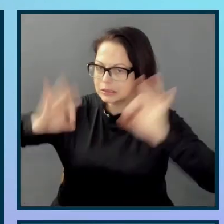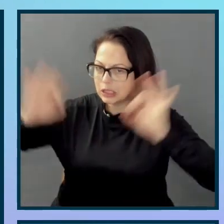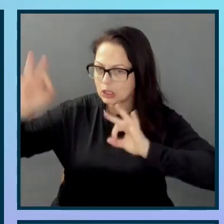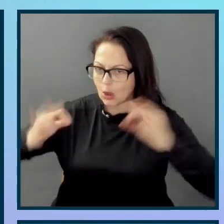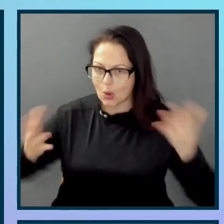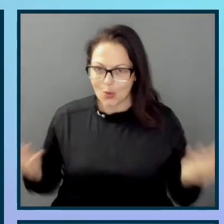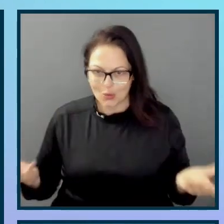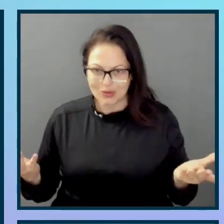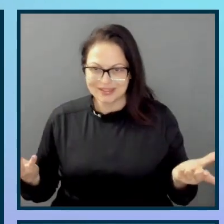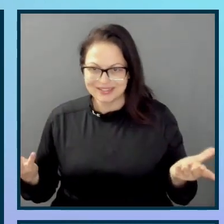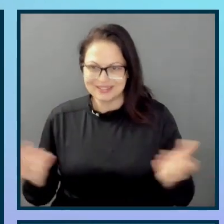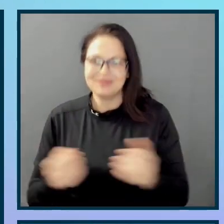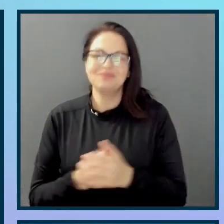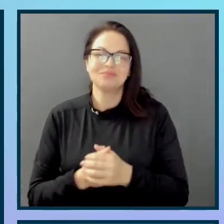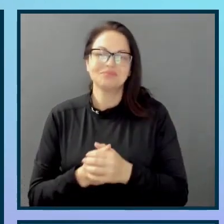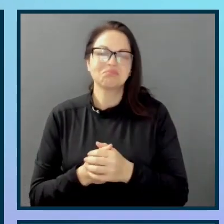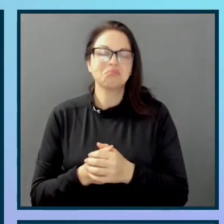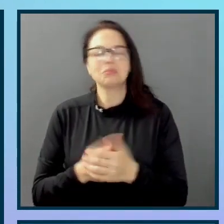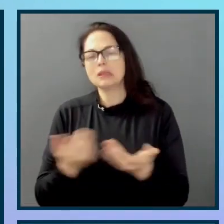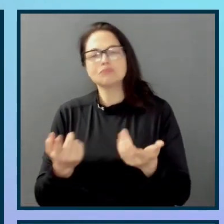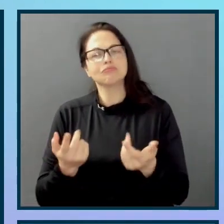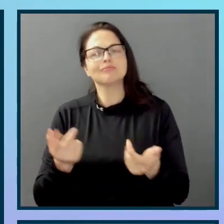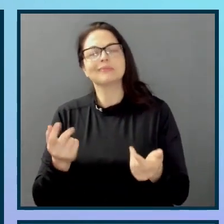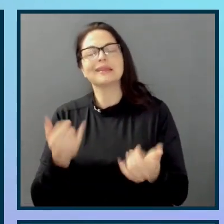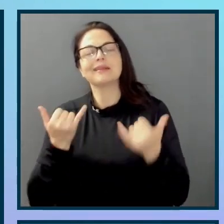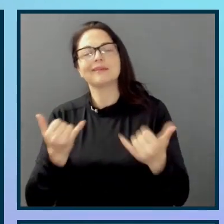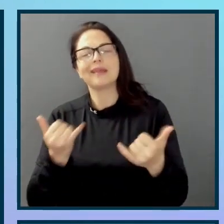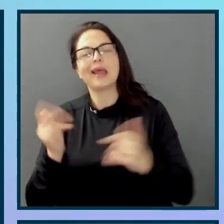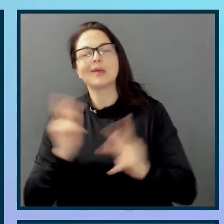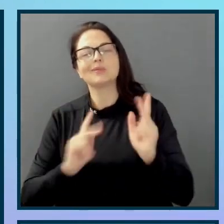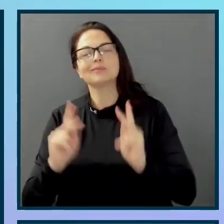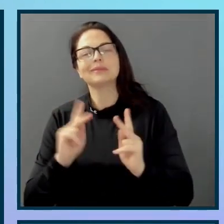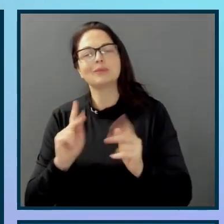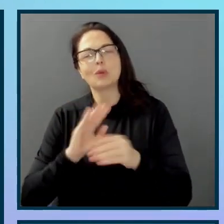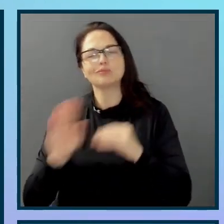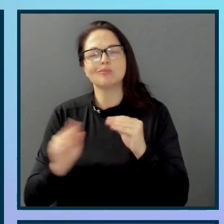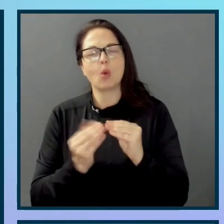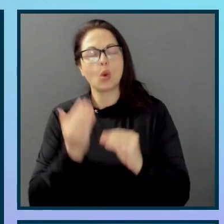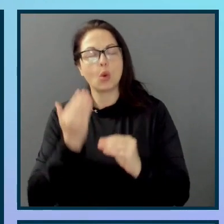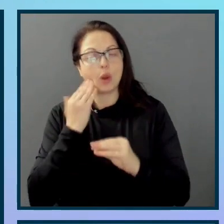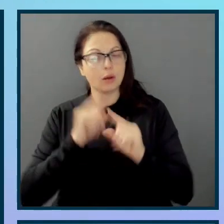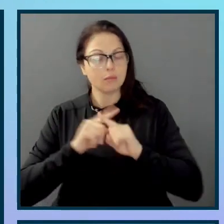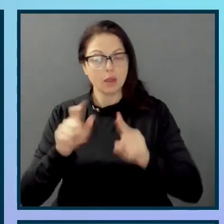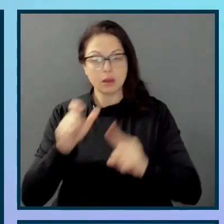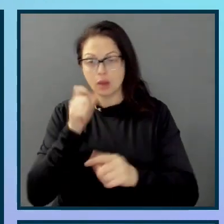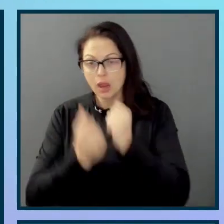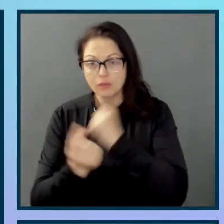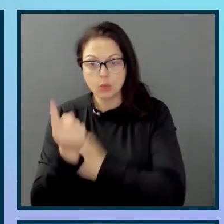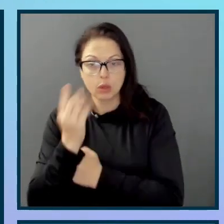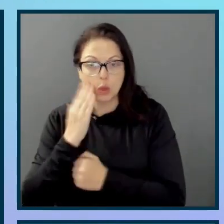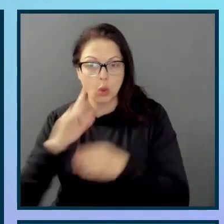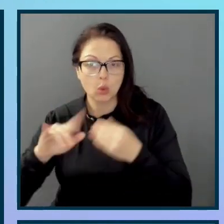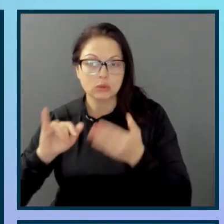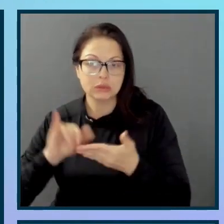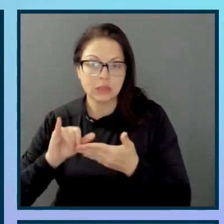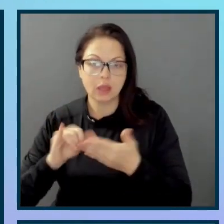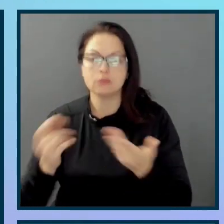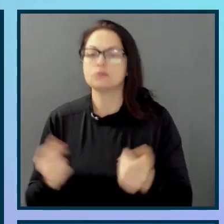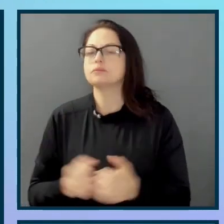is less common today. It still exists, but it's less common. A lot of the nuances take a lot more time to really learn and understand. So for example,